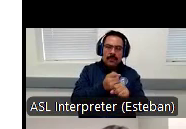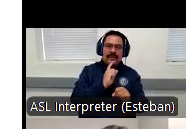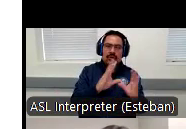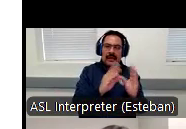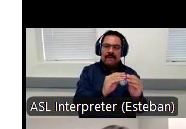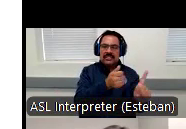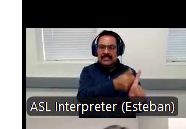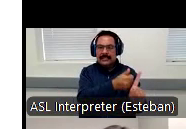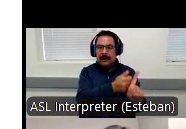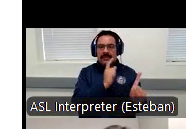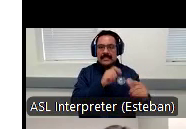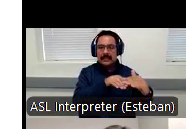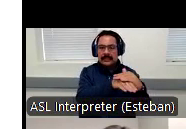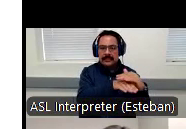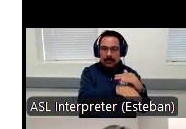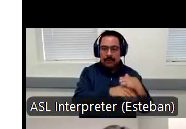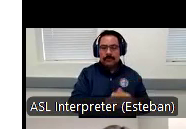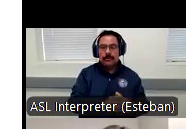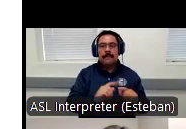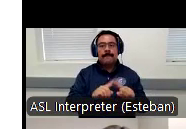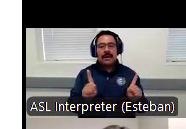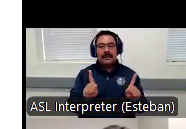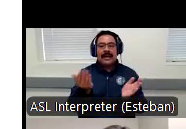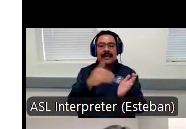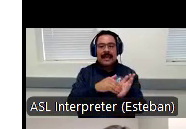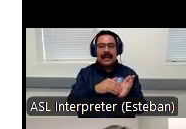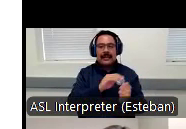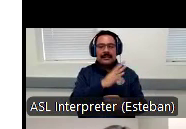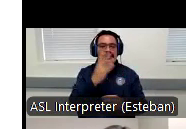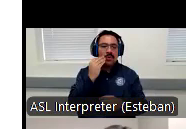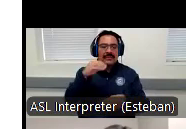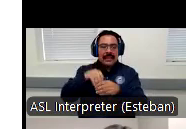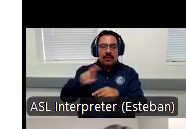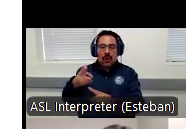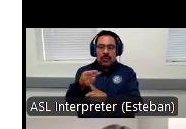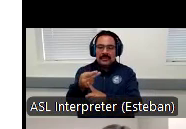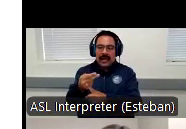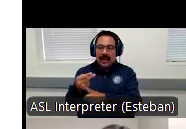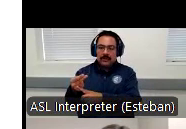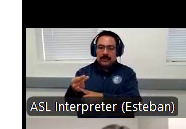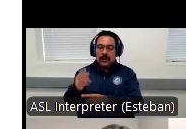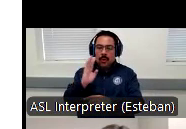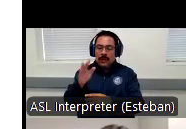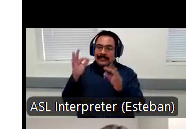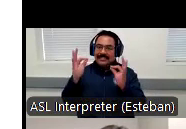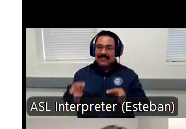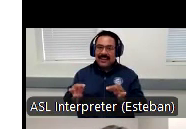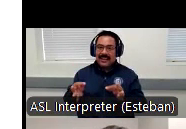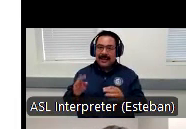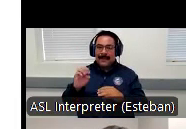itself is accessible. But again, their experiences in your hotels are going to definitely be a layer